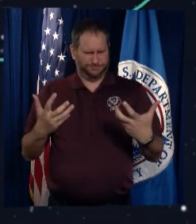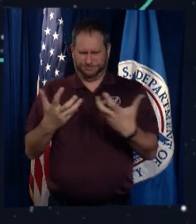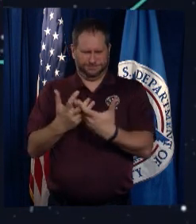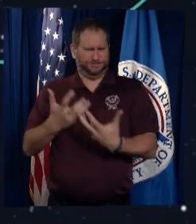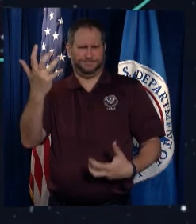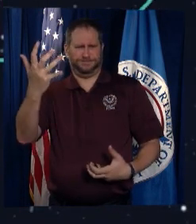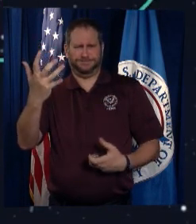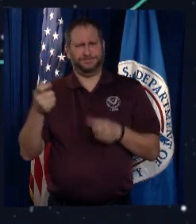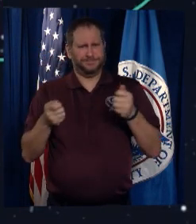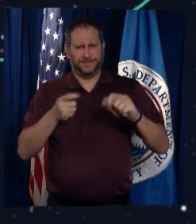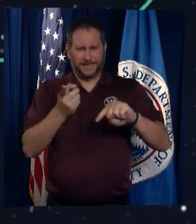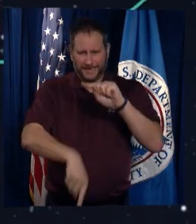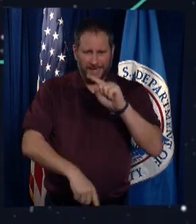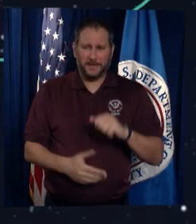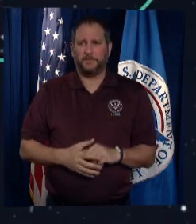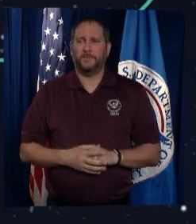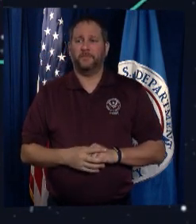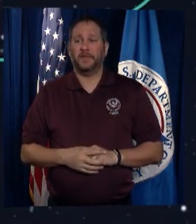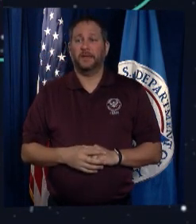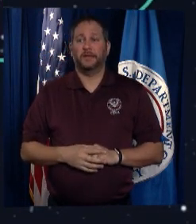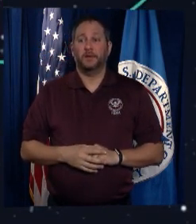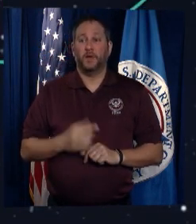disaster. It's like we give them the tools to